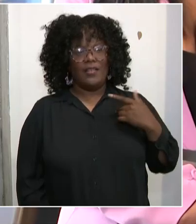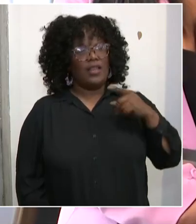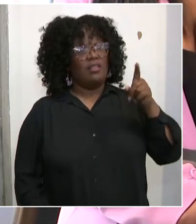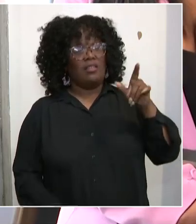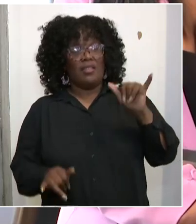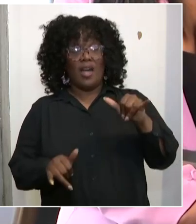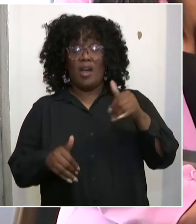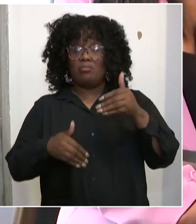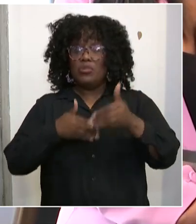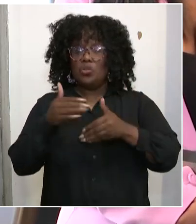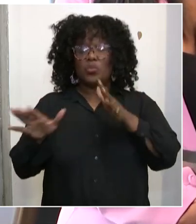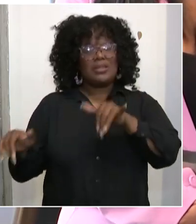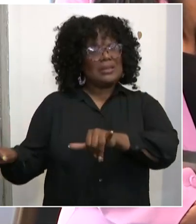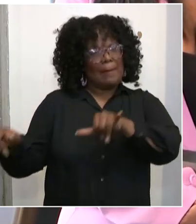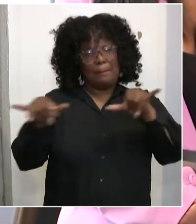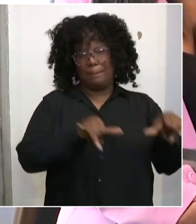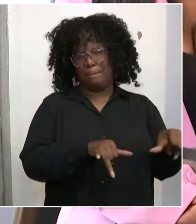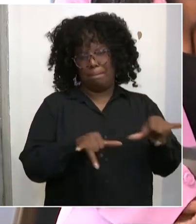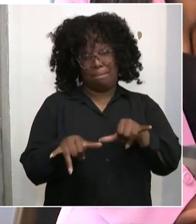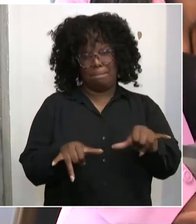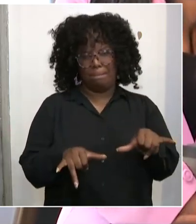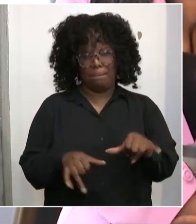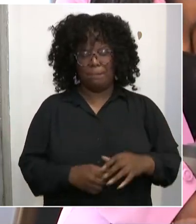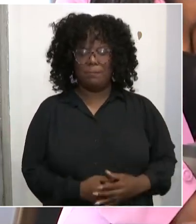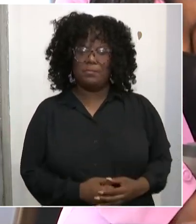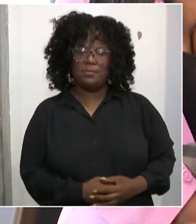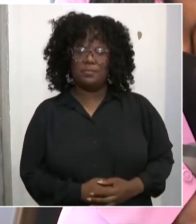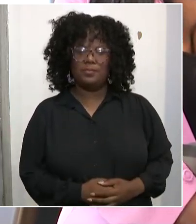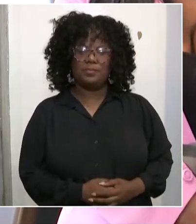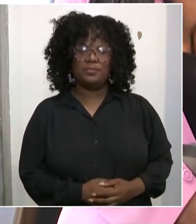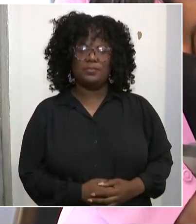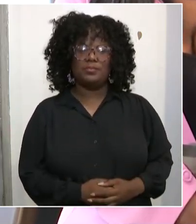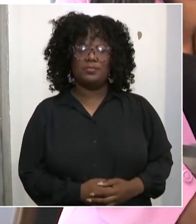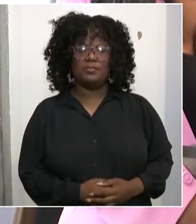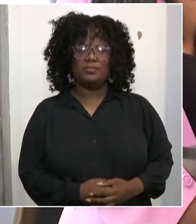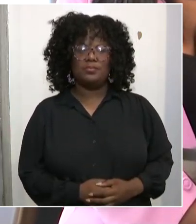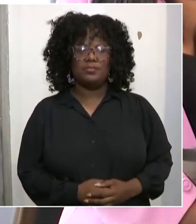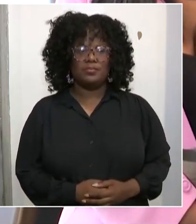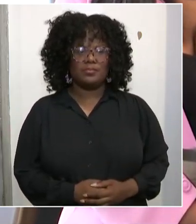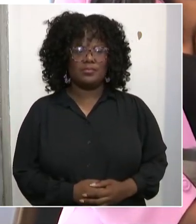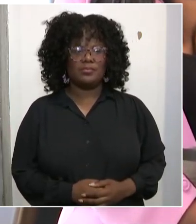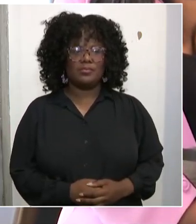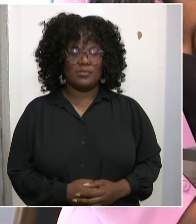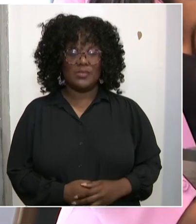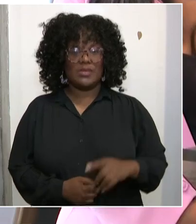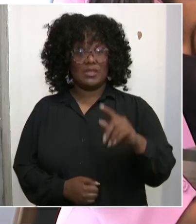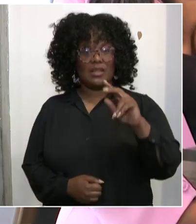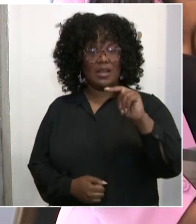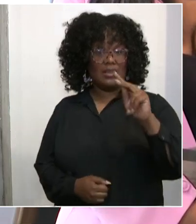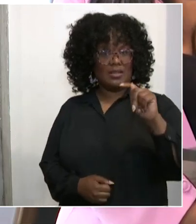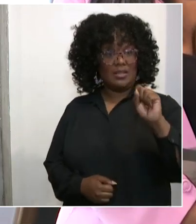I was, uh, advised by the NTSB, and I think our planning, uh, teams know